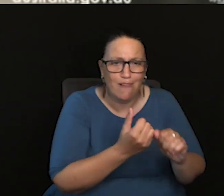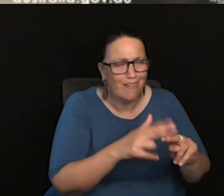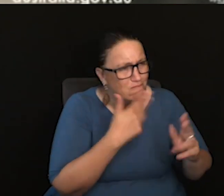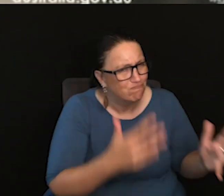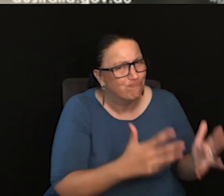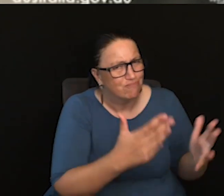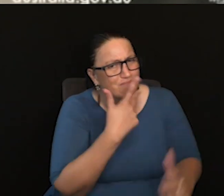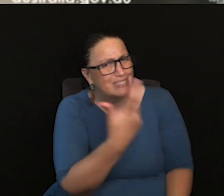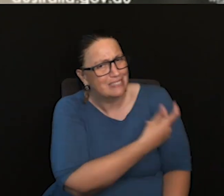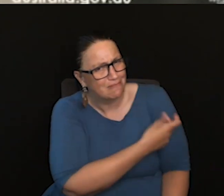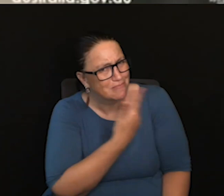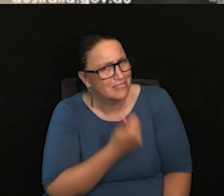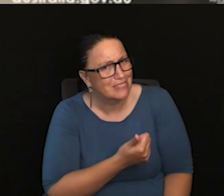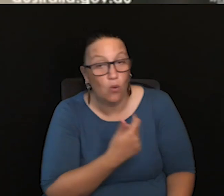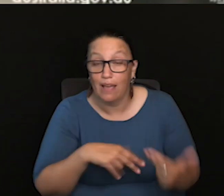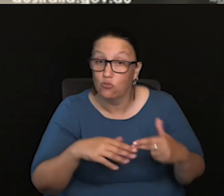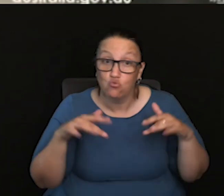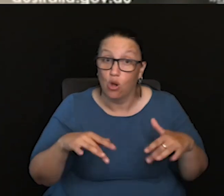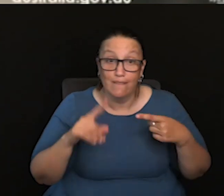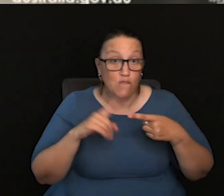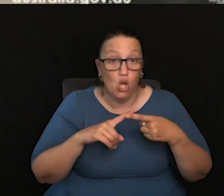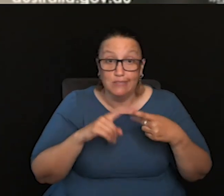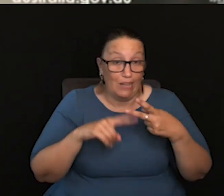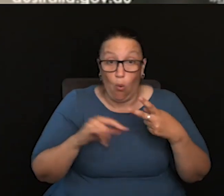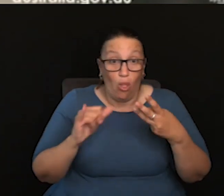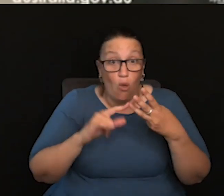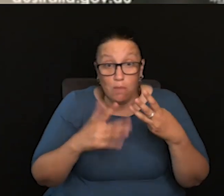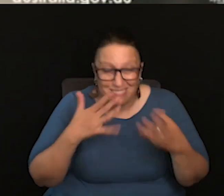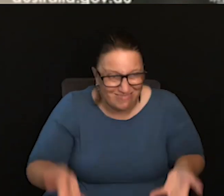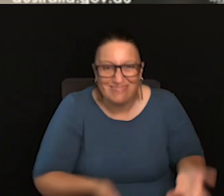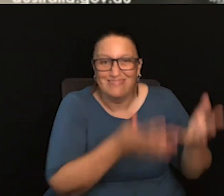And so, Lieutenant General Frewen will just continue the program